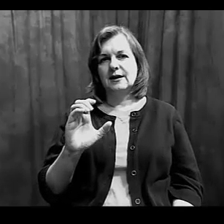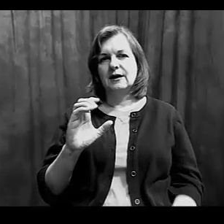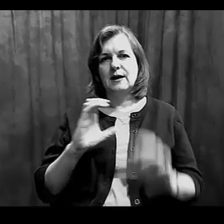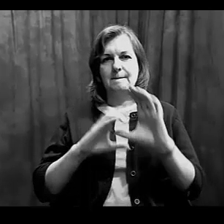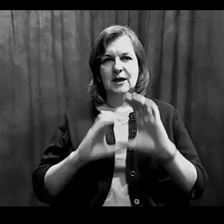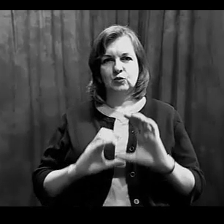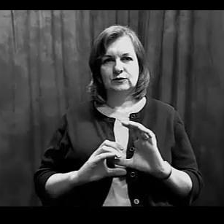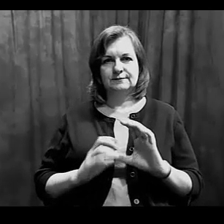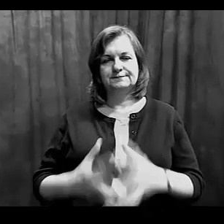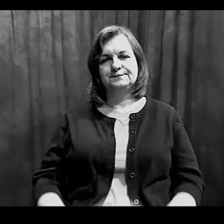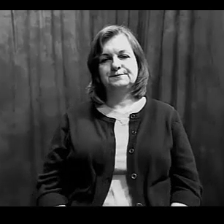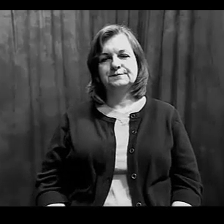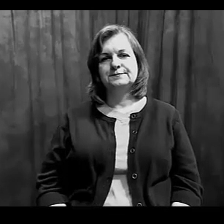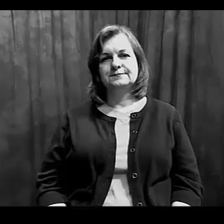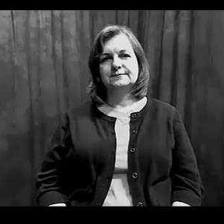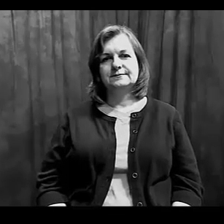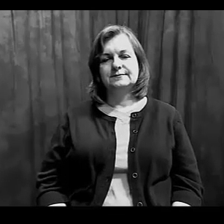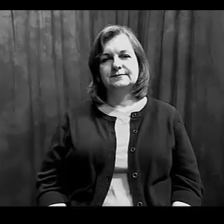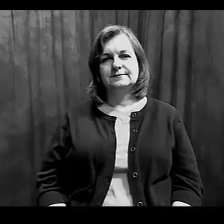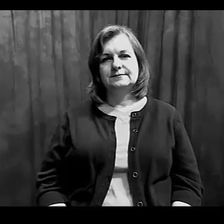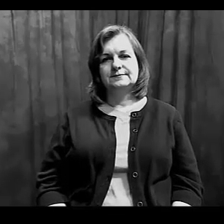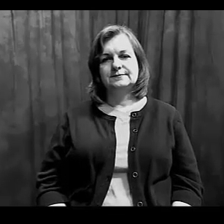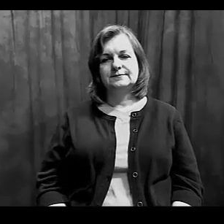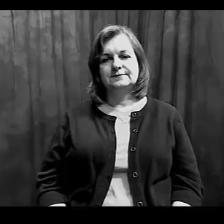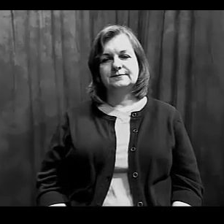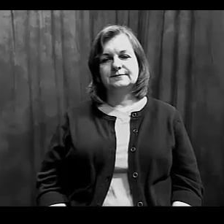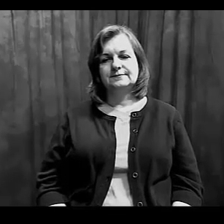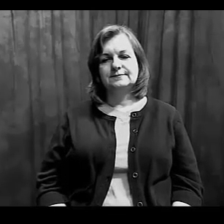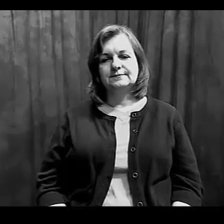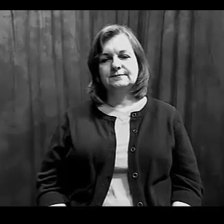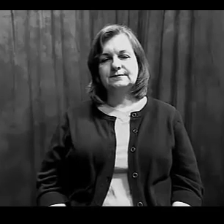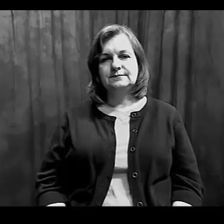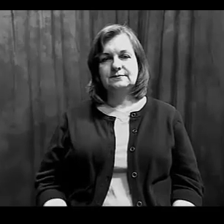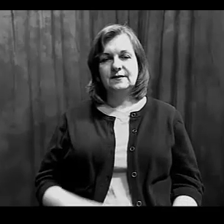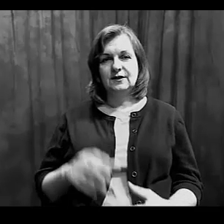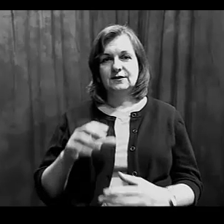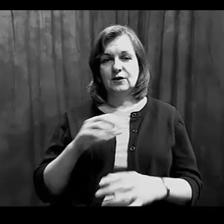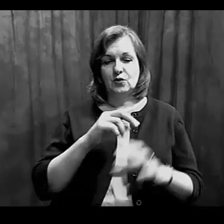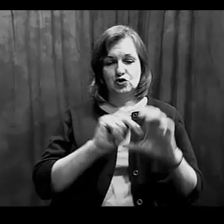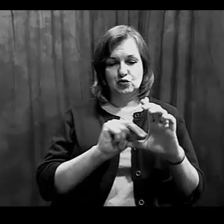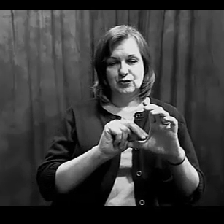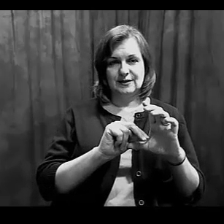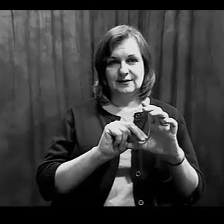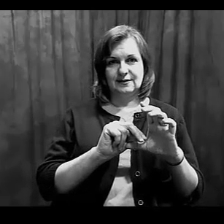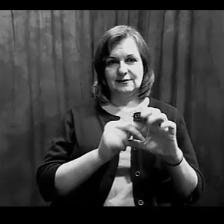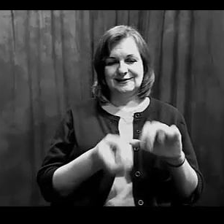so we've taken and given neutrons when we talked about